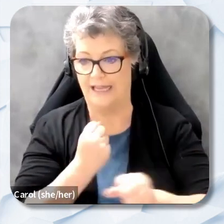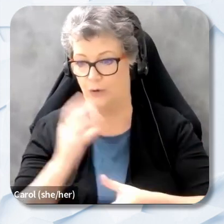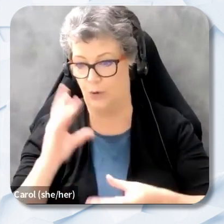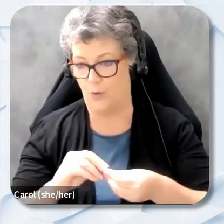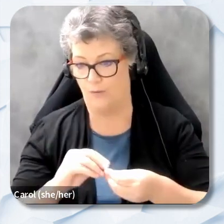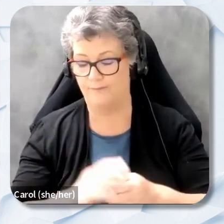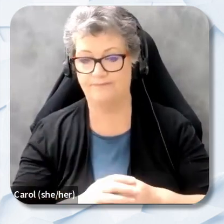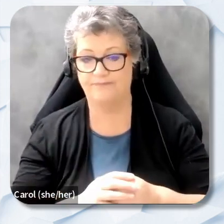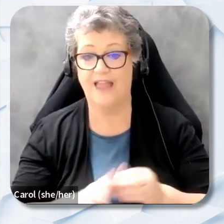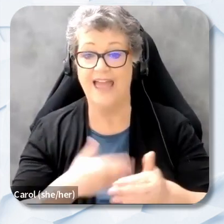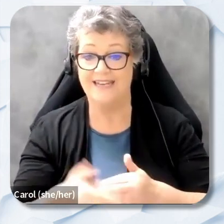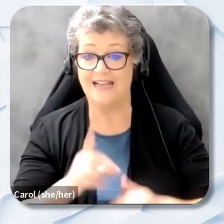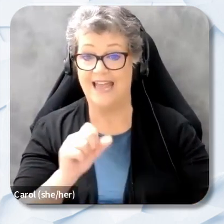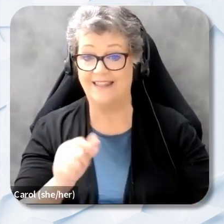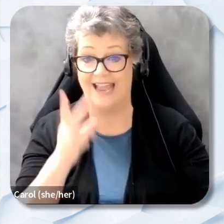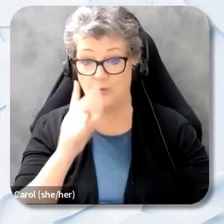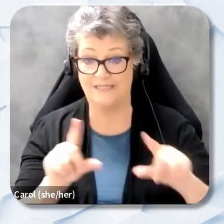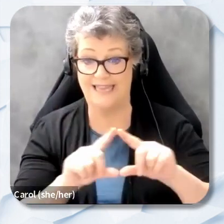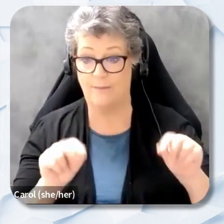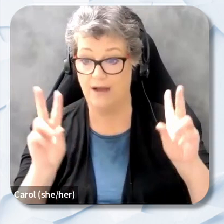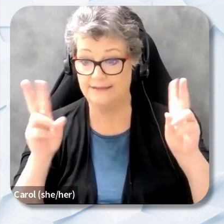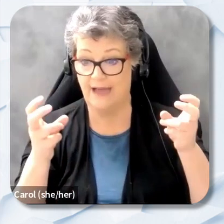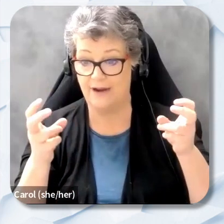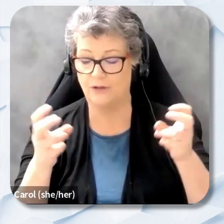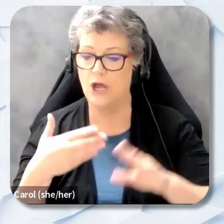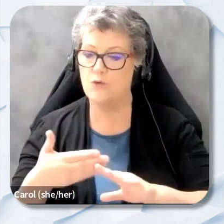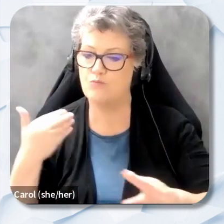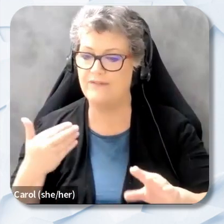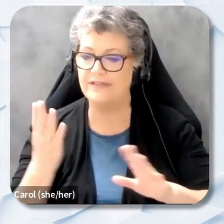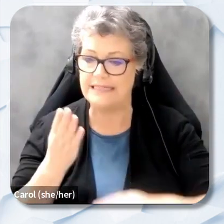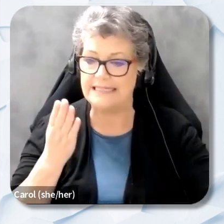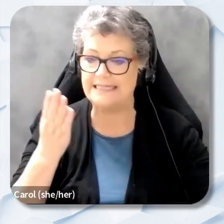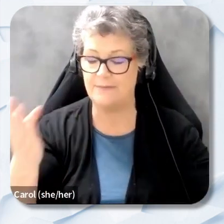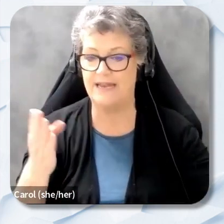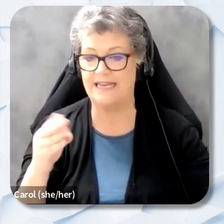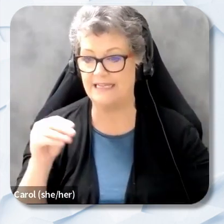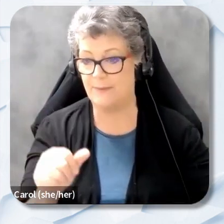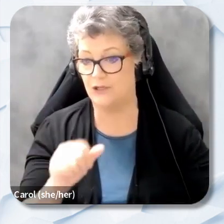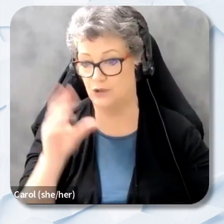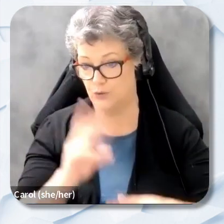Next, LEAs will see a box title Previously submitted Expenditures Total.